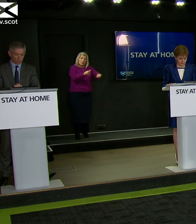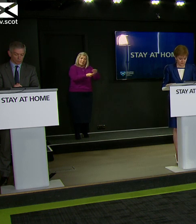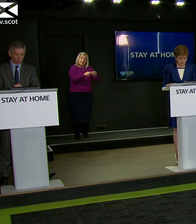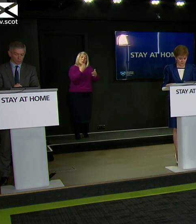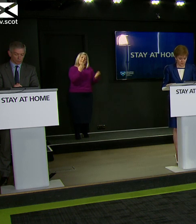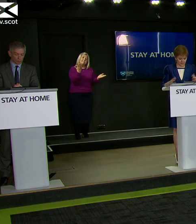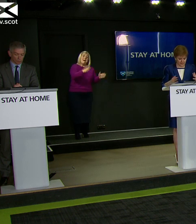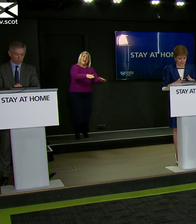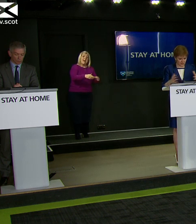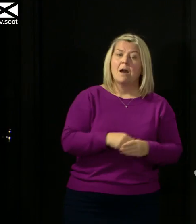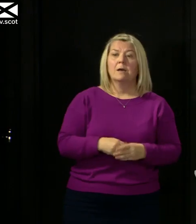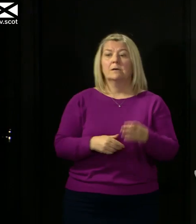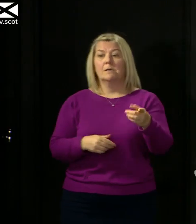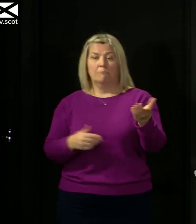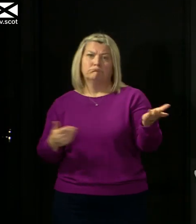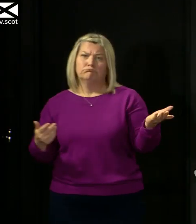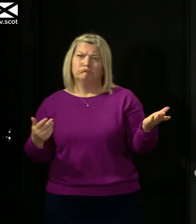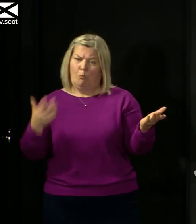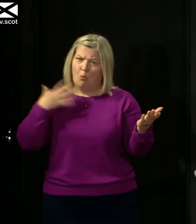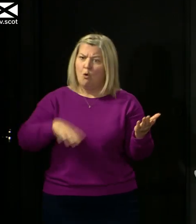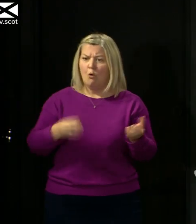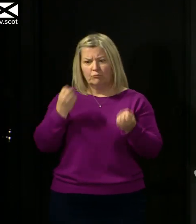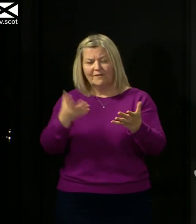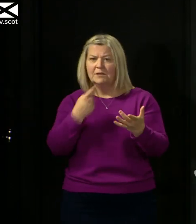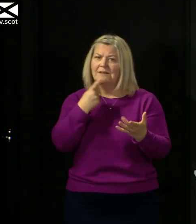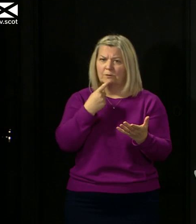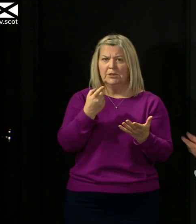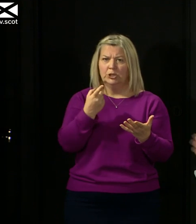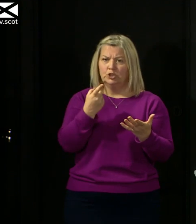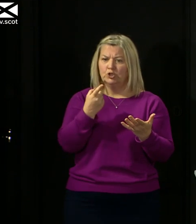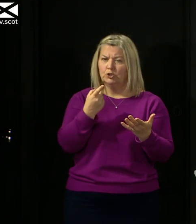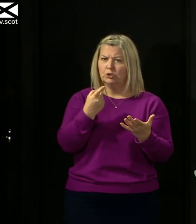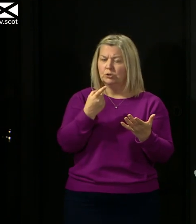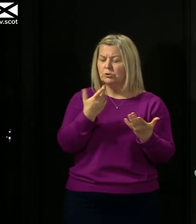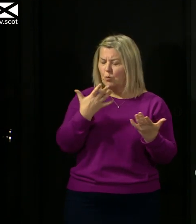Well we're keen to provide as much information about the impact of the virus as possible.